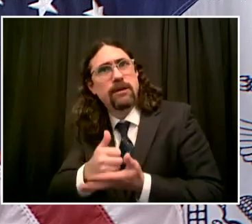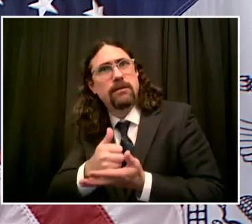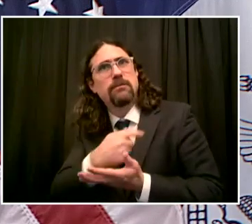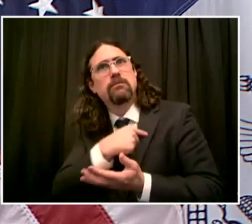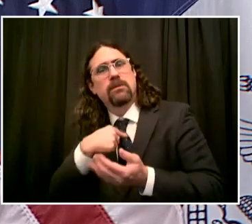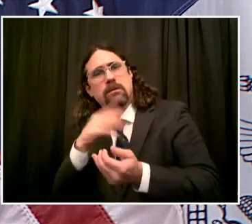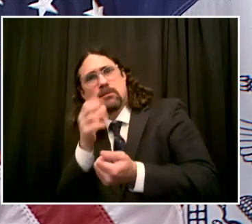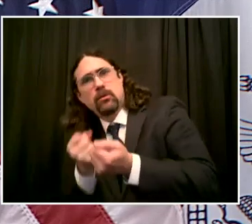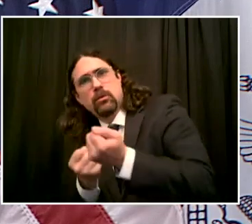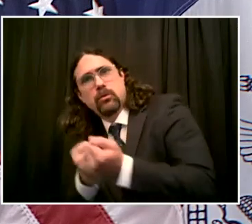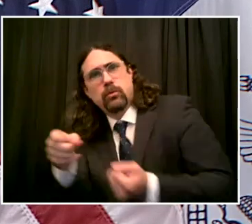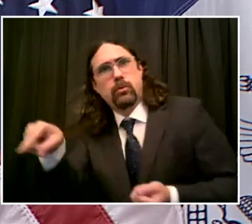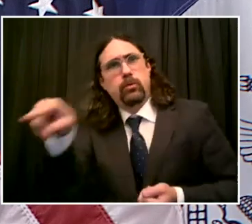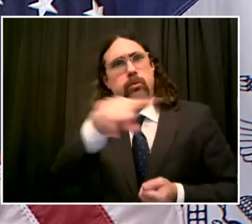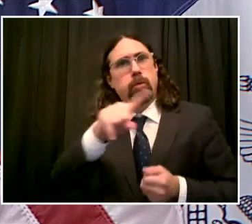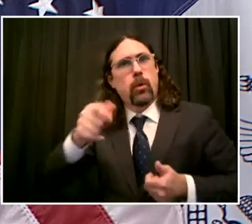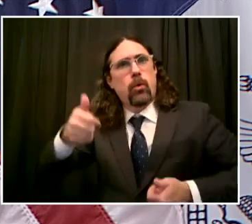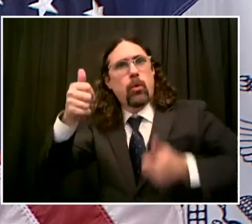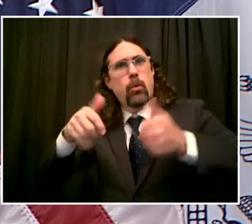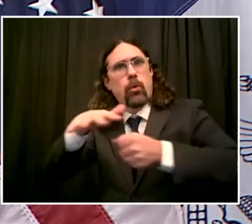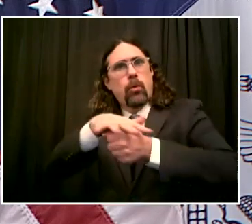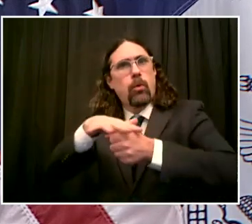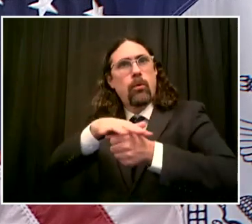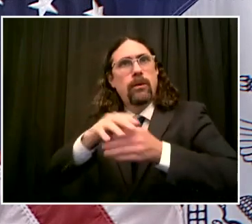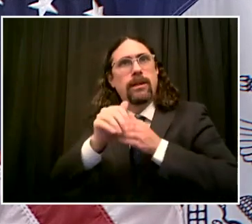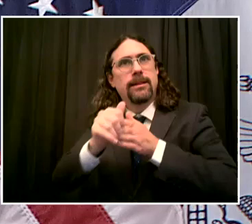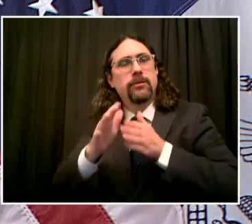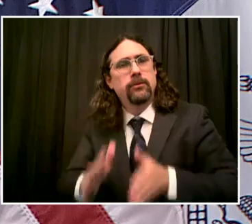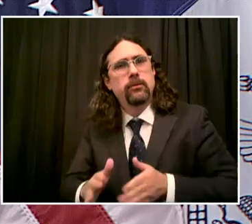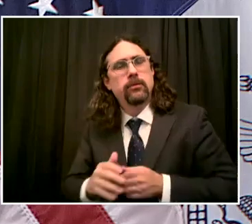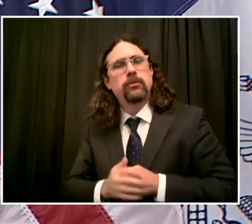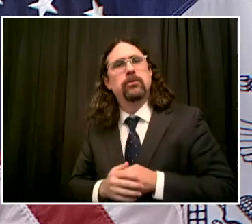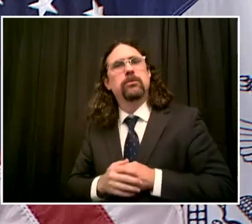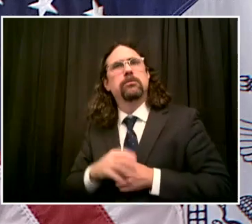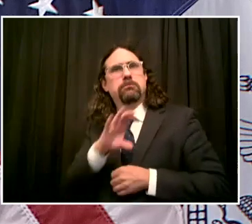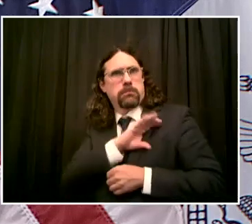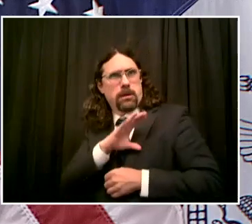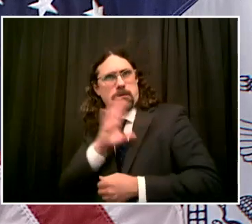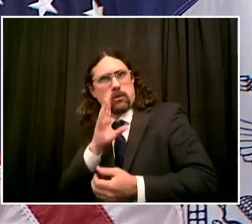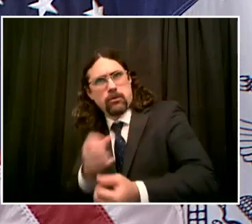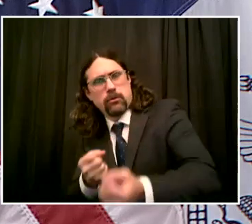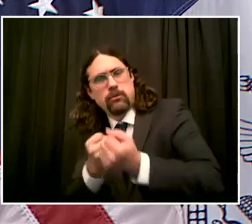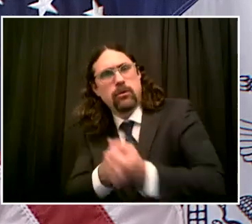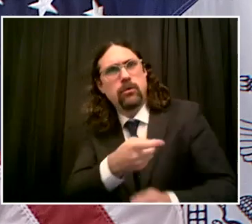SUPPORTING YOU. THE NYPWILL BE SUPPORTING YOU.